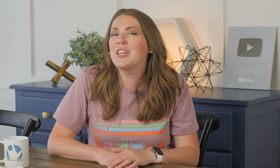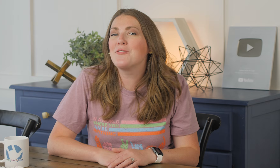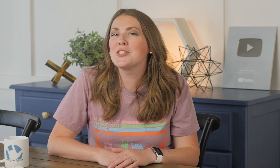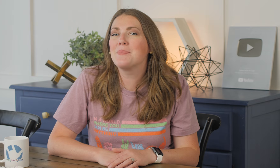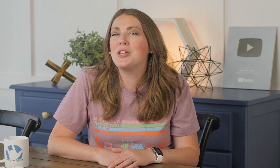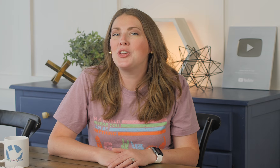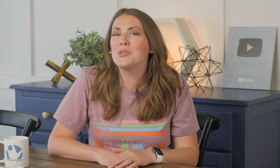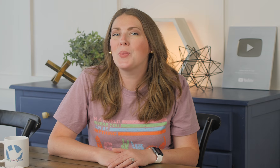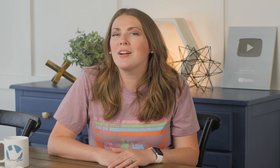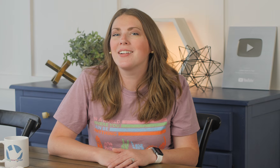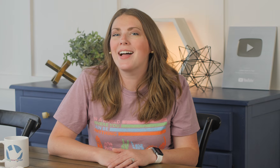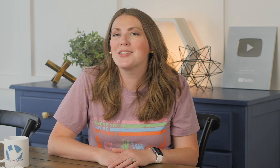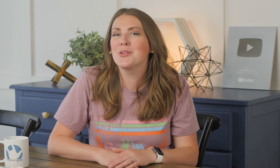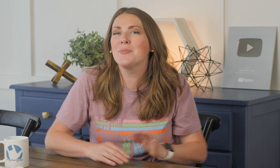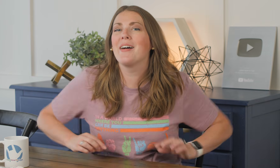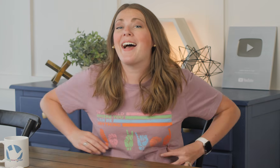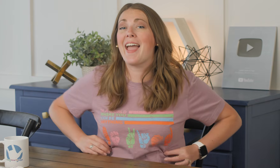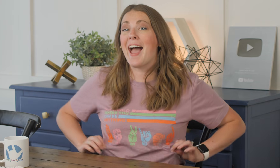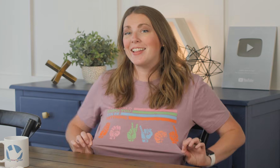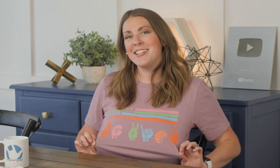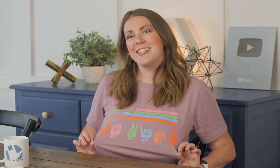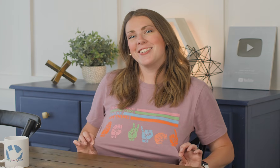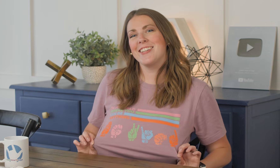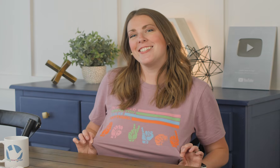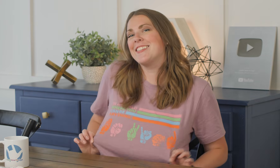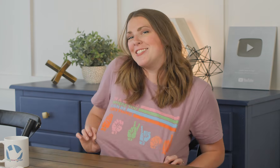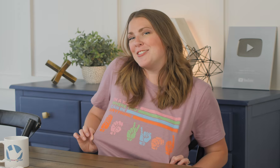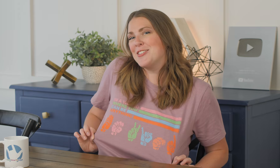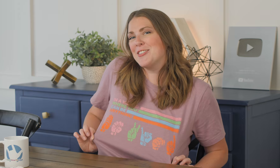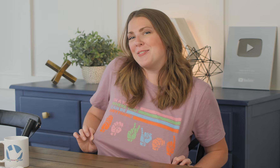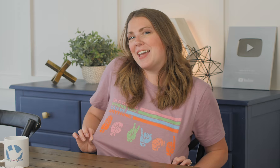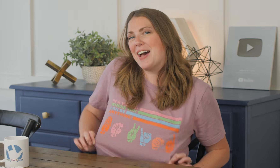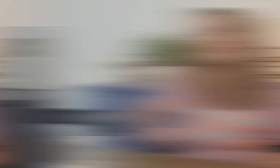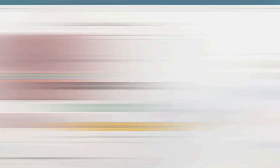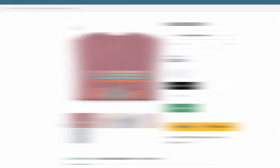for something cute to wear in the classroom, I highly suggest this new shirt that we have. You